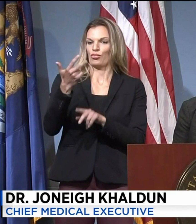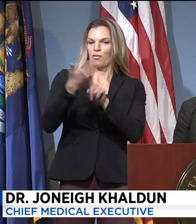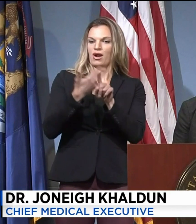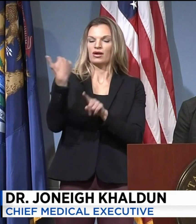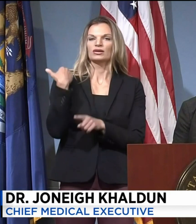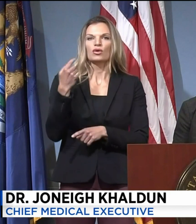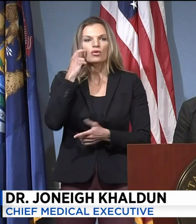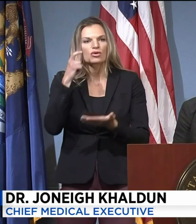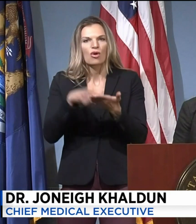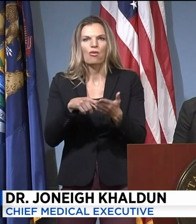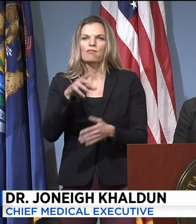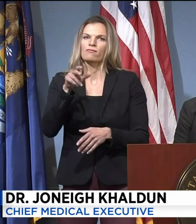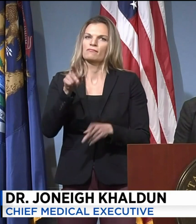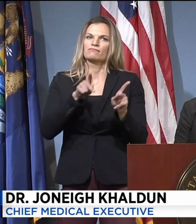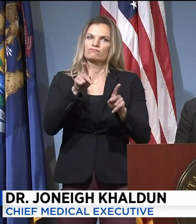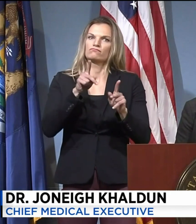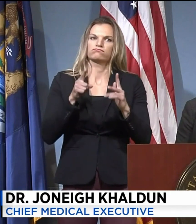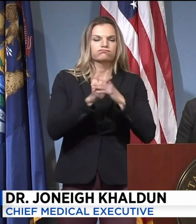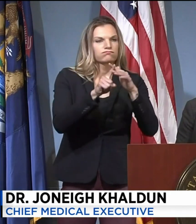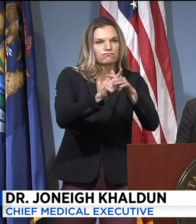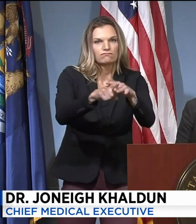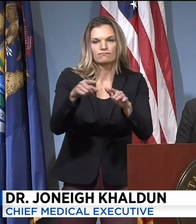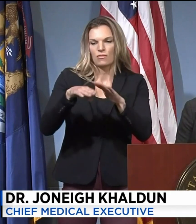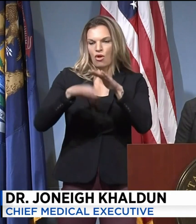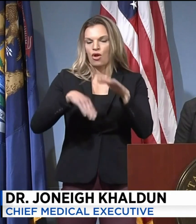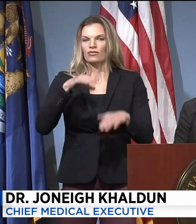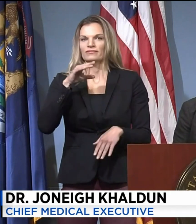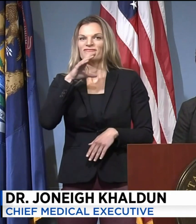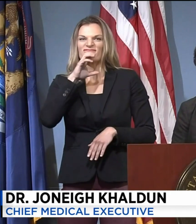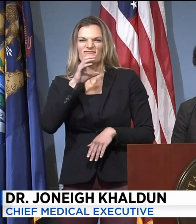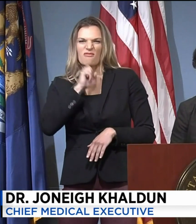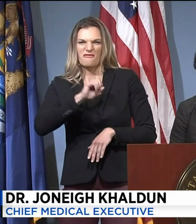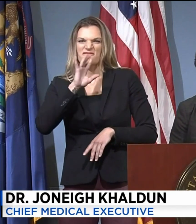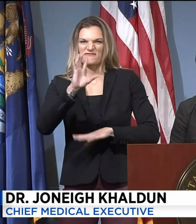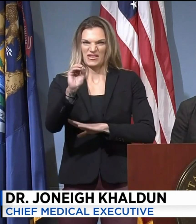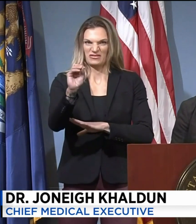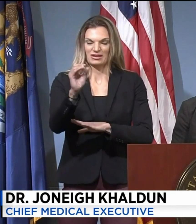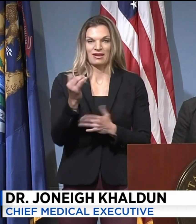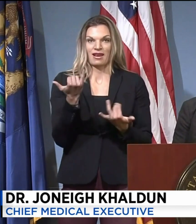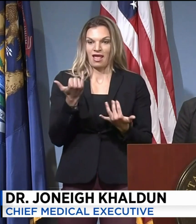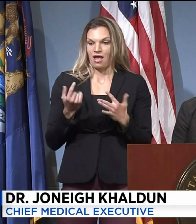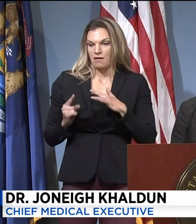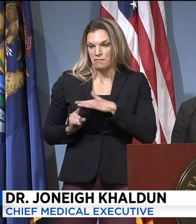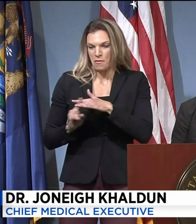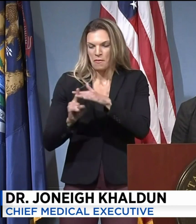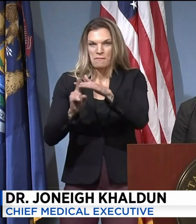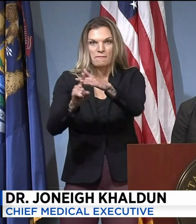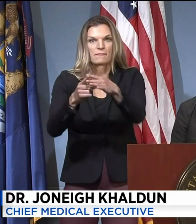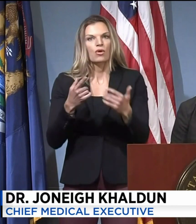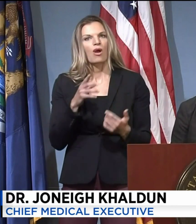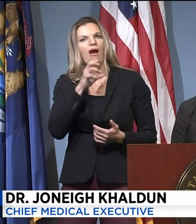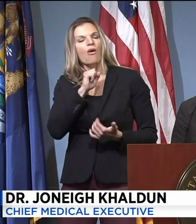MOST NEW CASES WERE OCCURRING IN PEOPLE WHO WERE UNDER THE AGE OF 50. BUT IN JUNE THAT CHANGED.